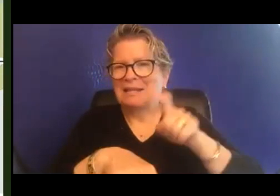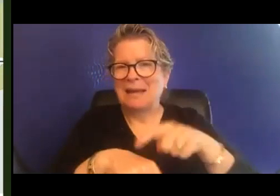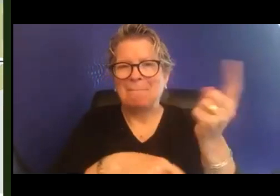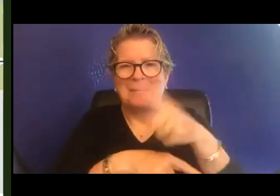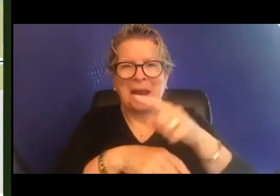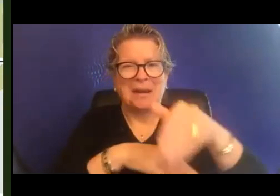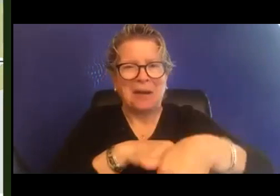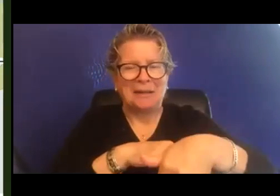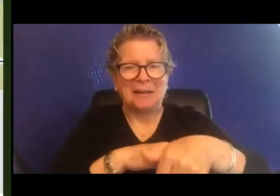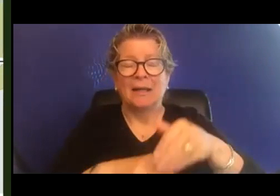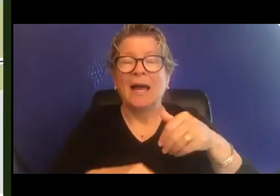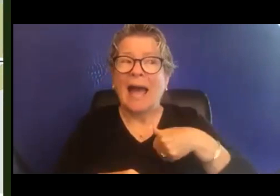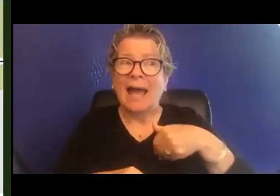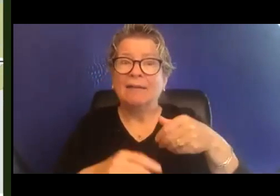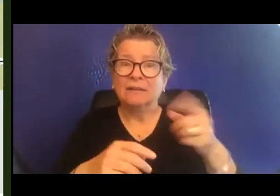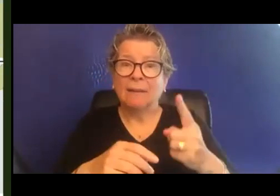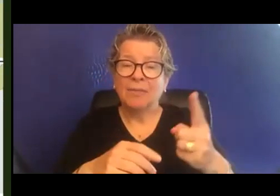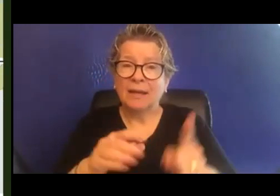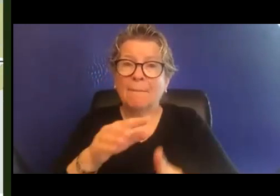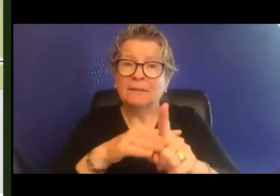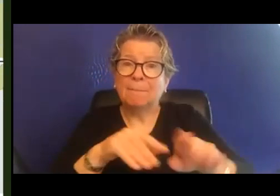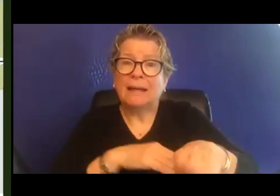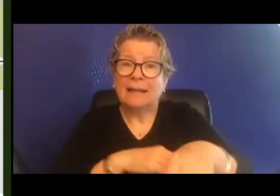of the day or night and we do answer calls at night.